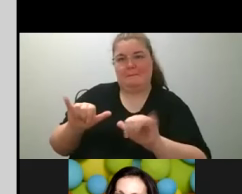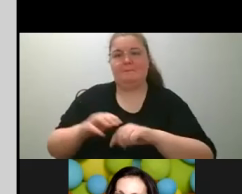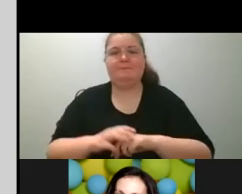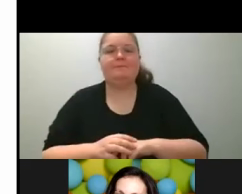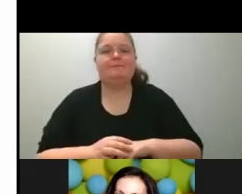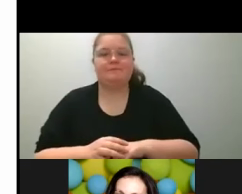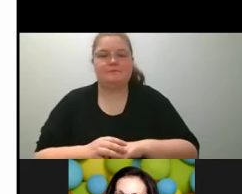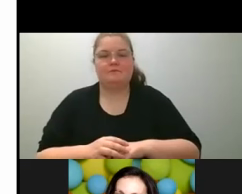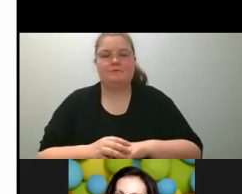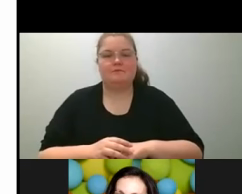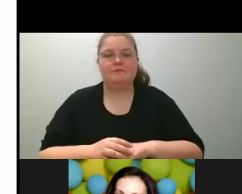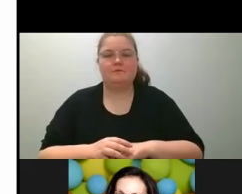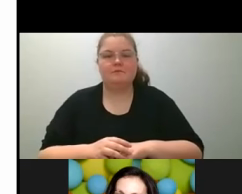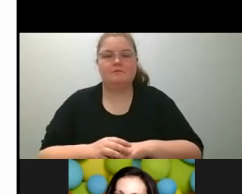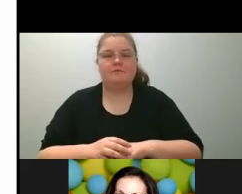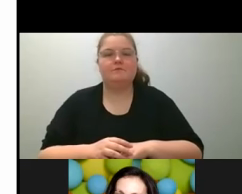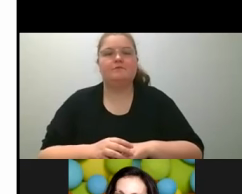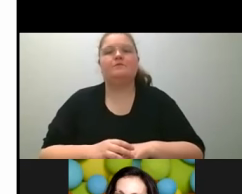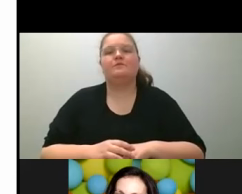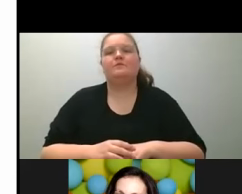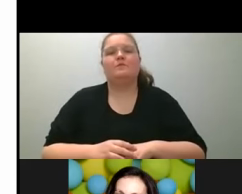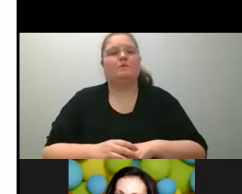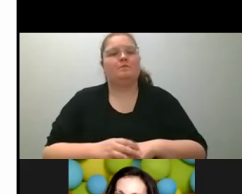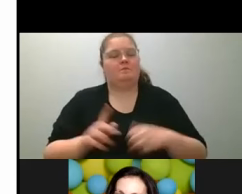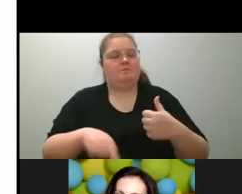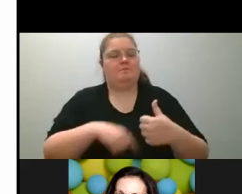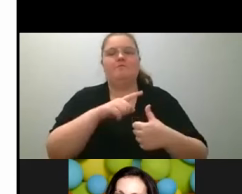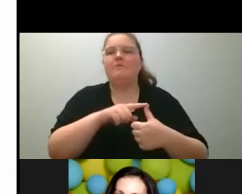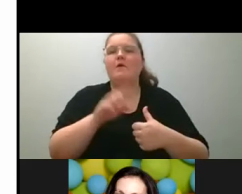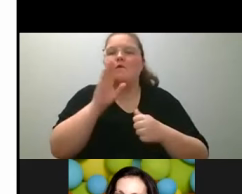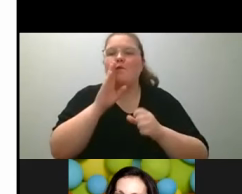So, when we talk about preparing documents for translation,